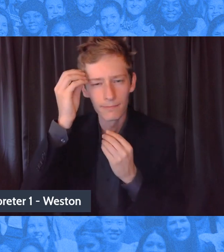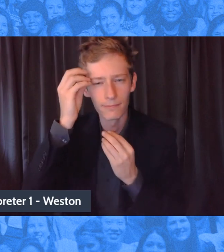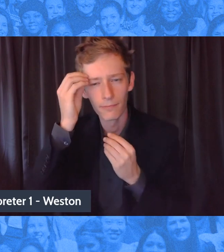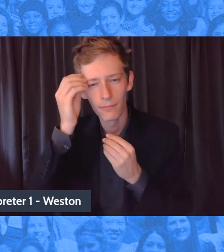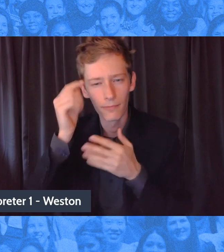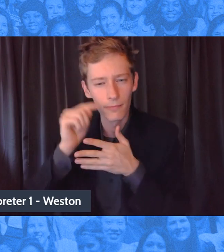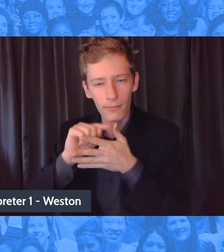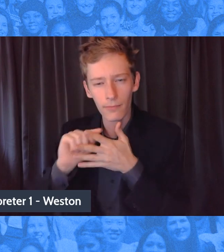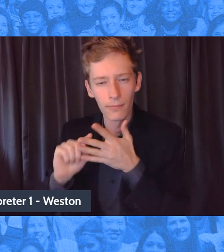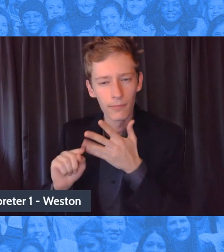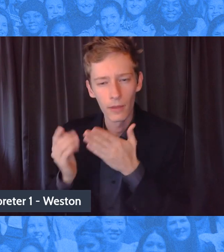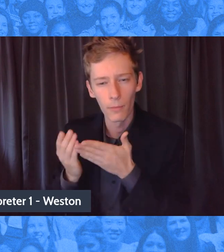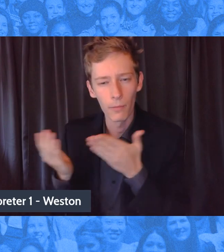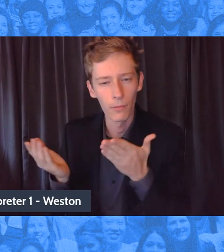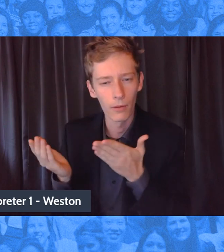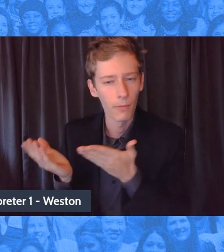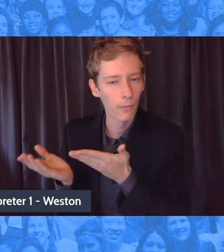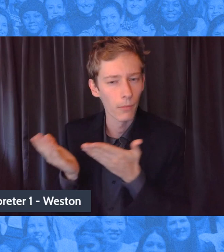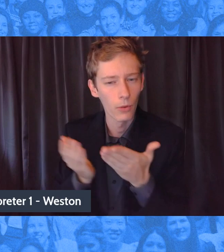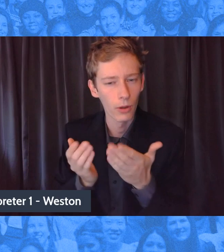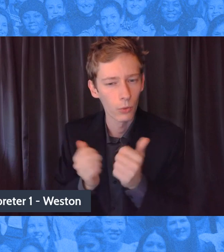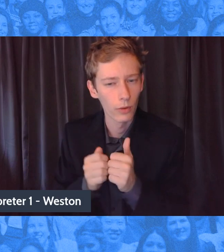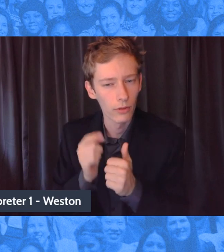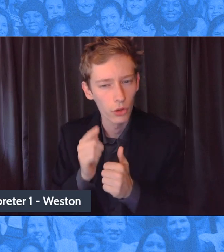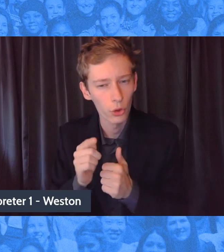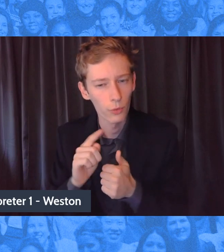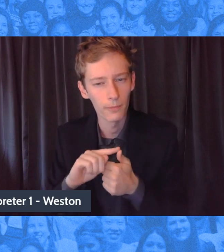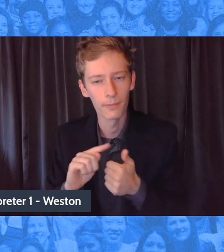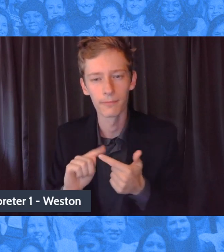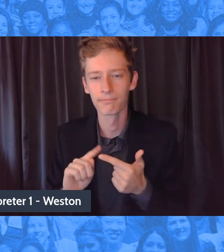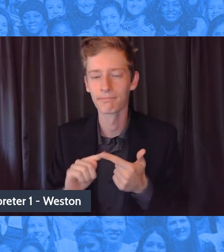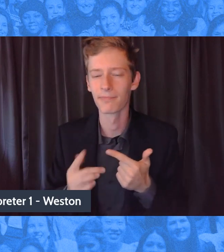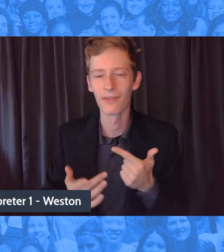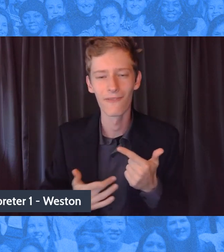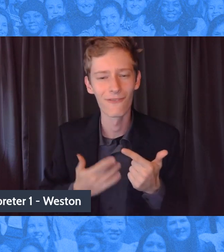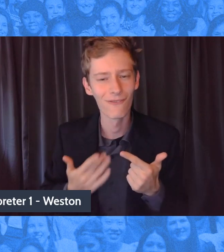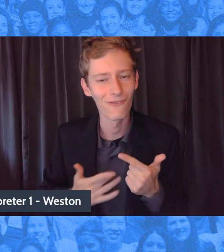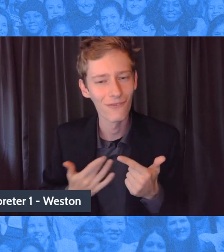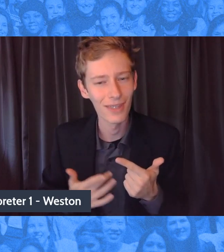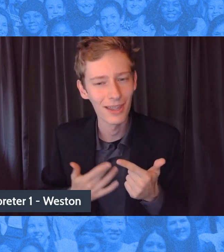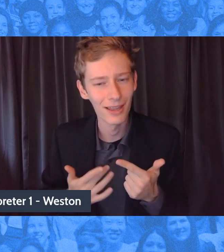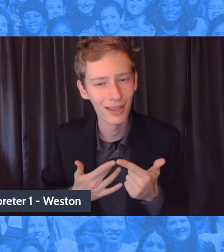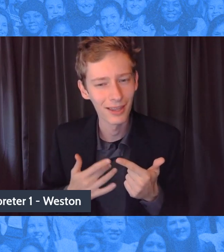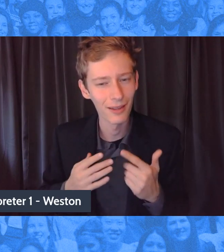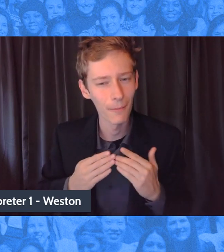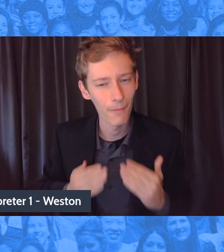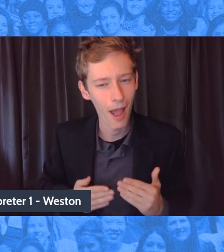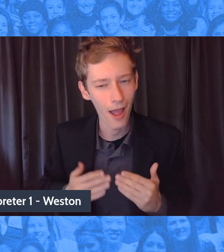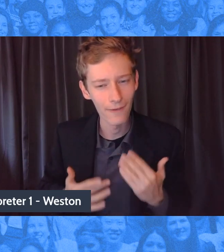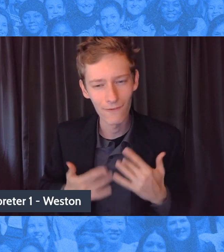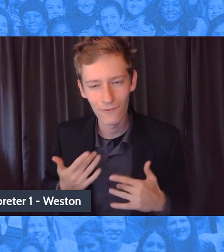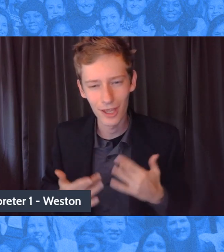Any sensations in your physical body, any thoughts in your mind,